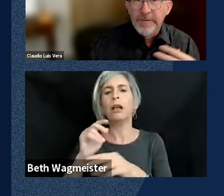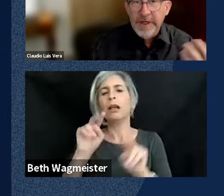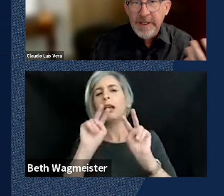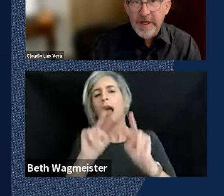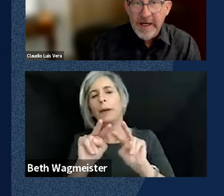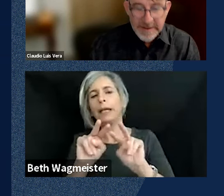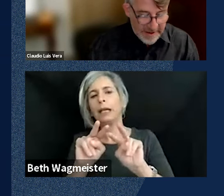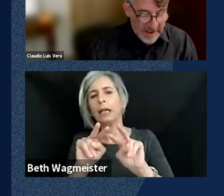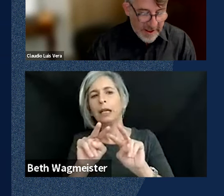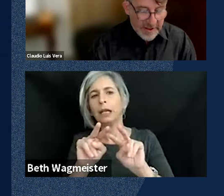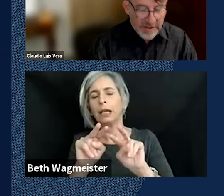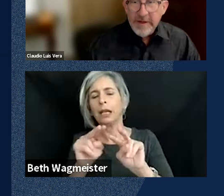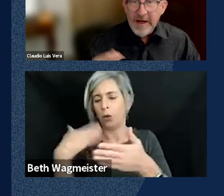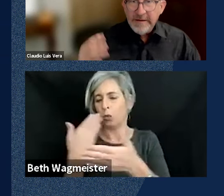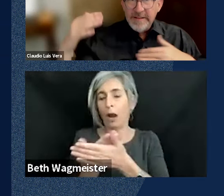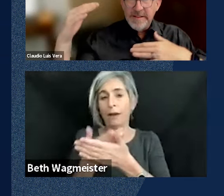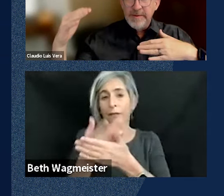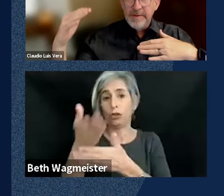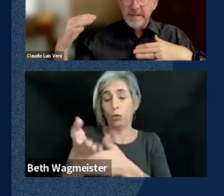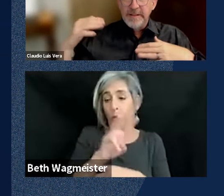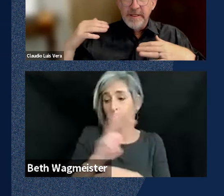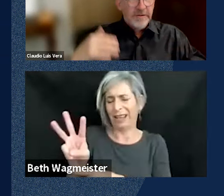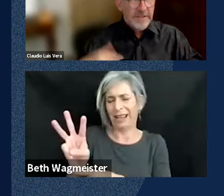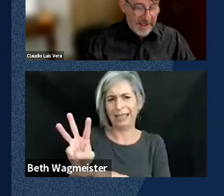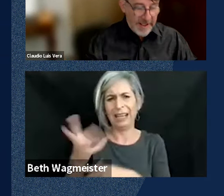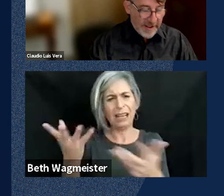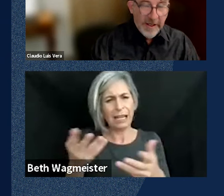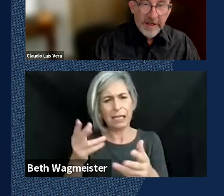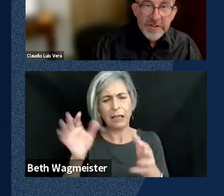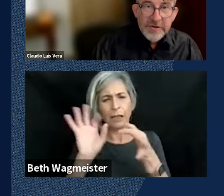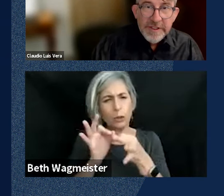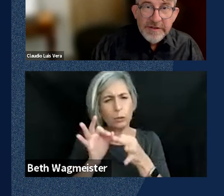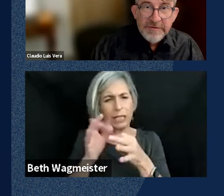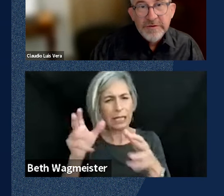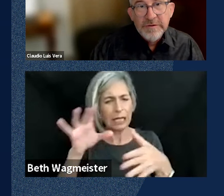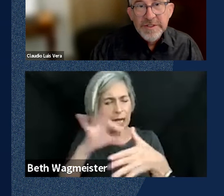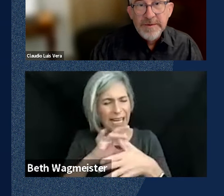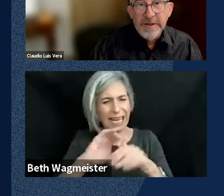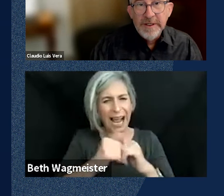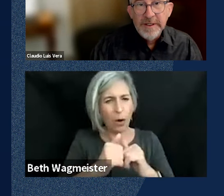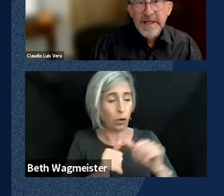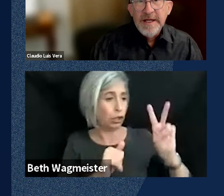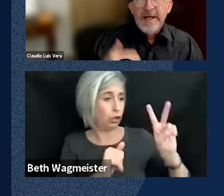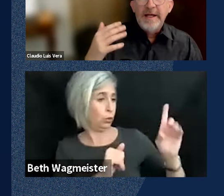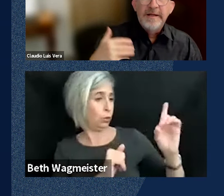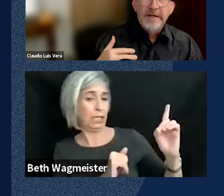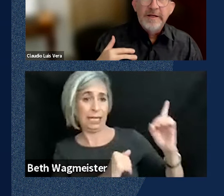interpreting your content. So a lot of this is basically that you're taking a 2d visual experience, and then you're